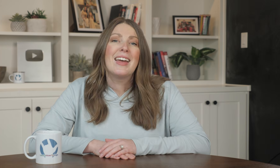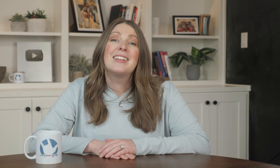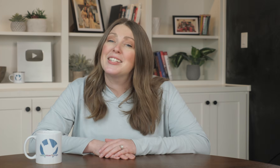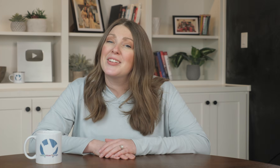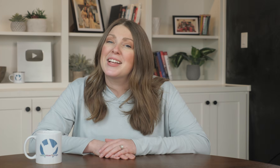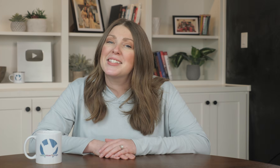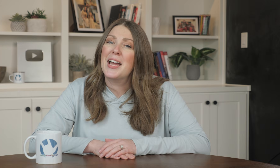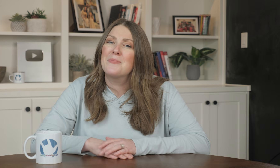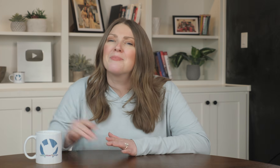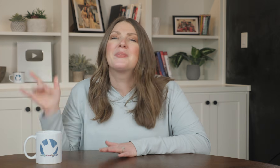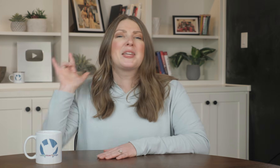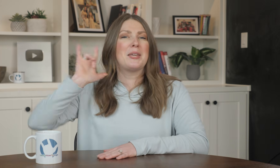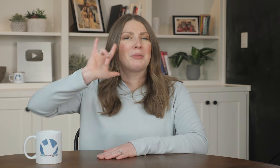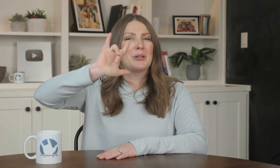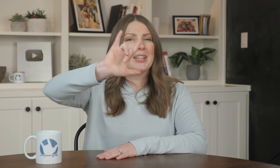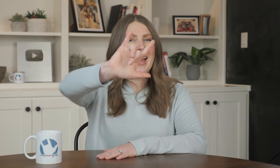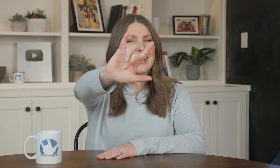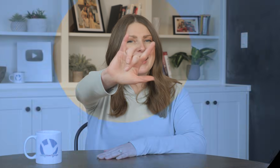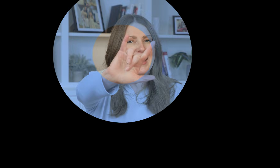Until next time, keep learning how to sign 🤟